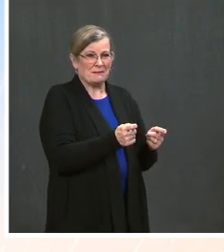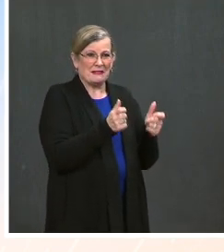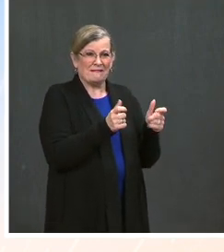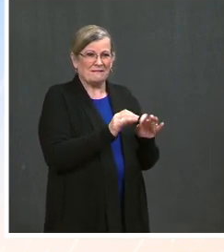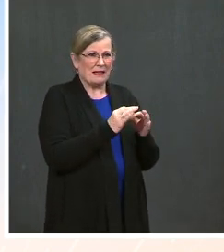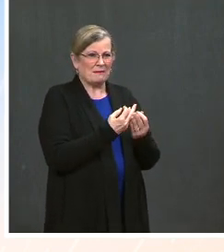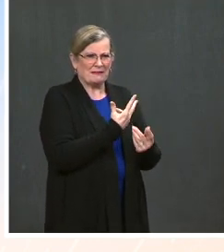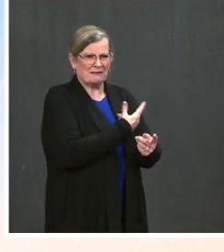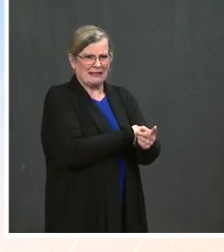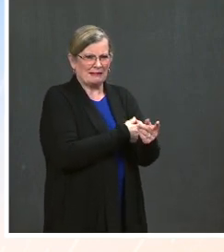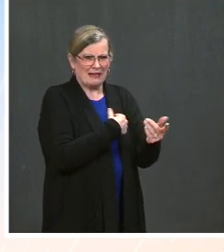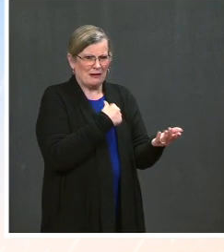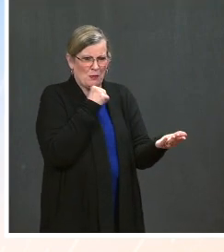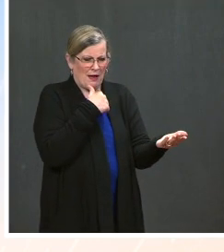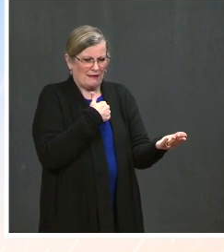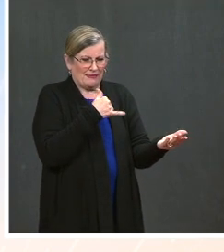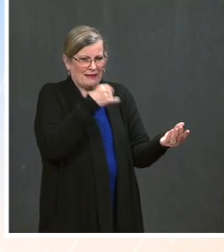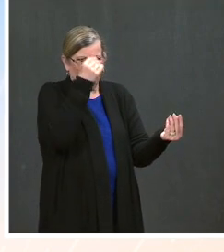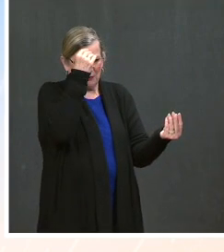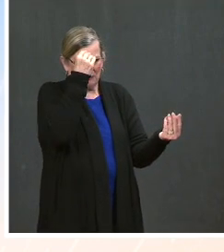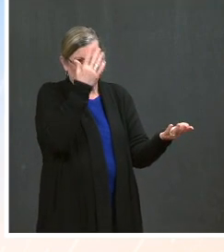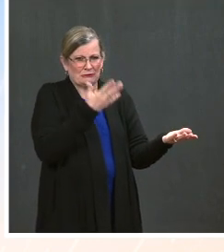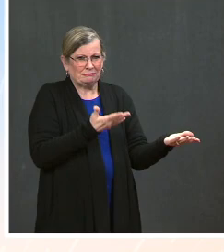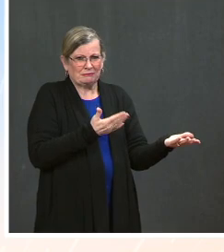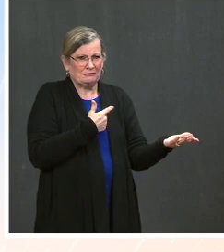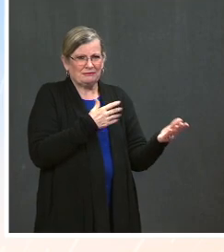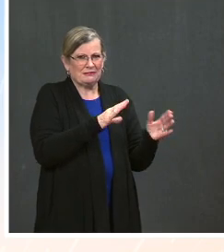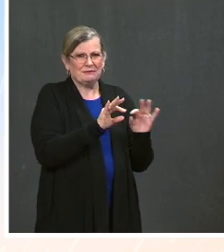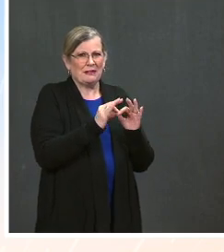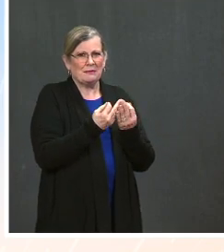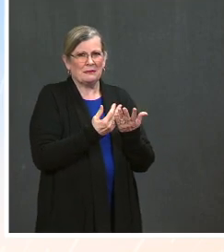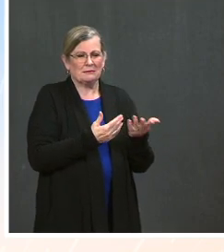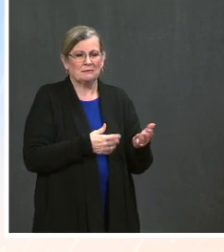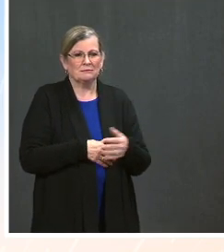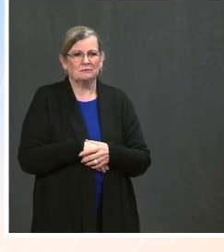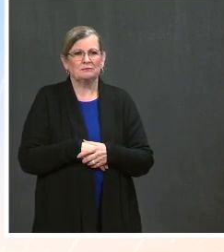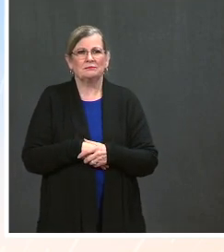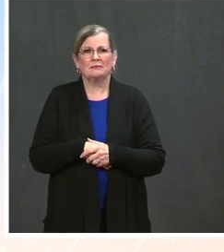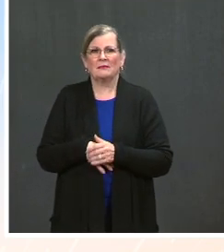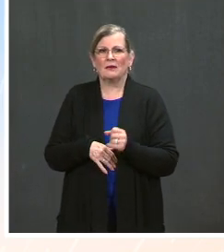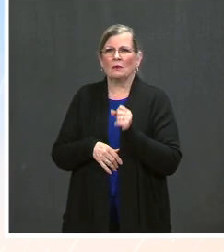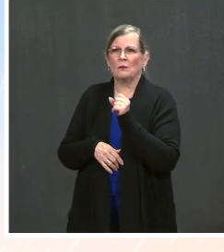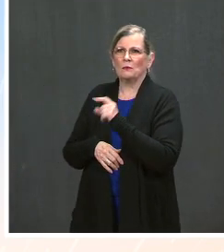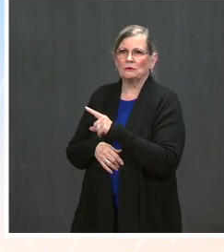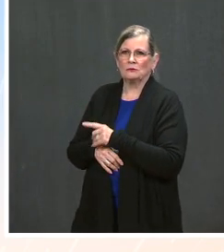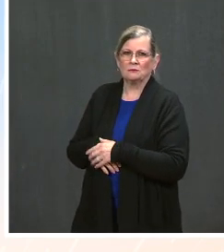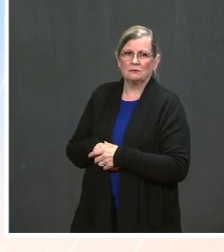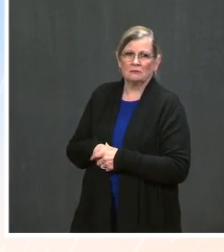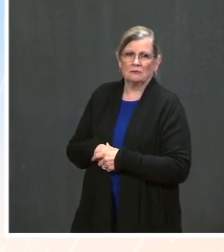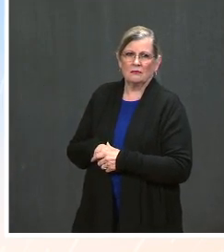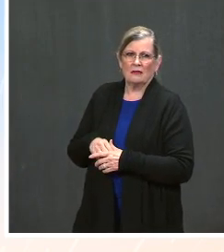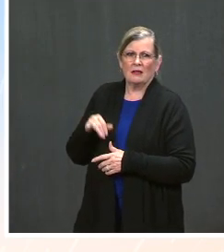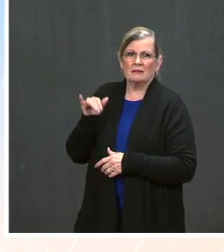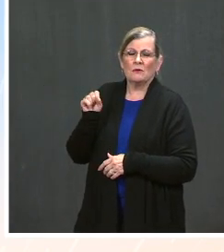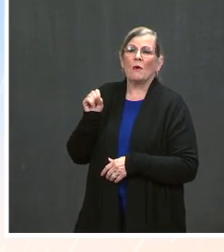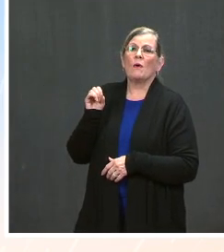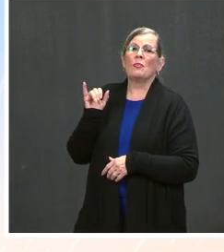The Press: I did. I did want to ask about -- one question about Congressman Matt Gaetz. Is the White House concerned that since he sits on the Judiciary Committee,